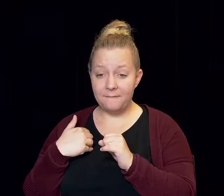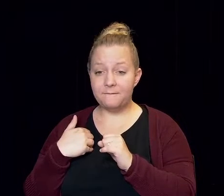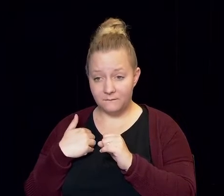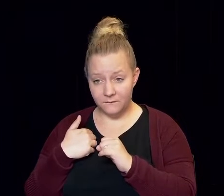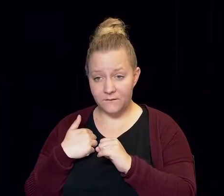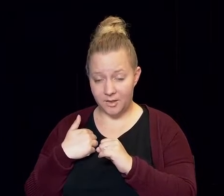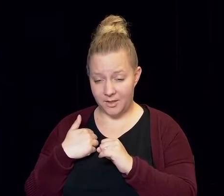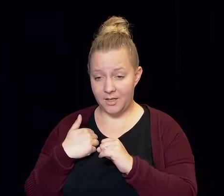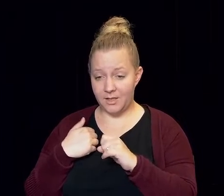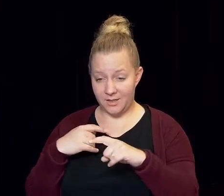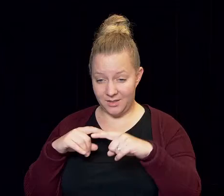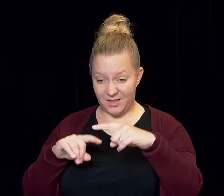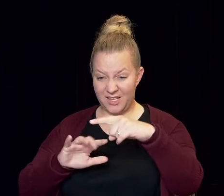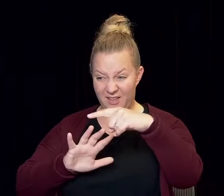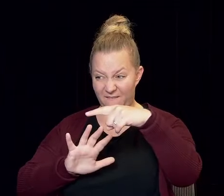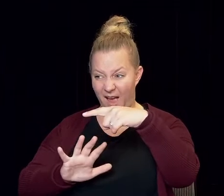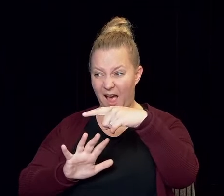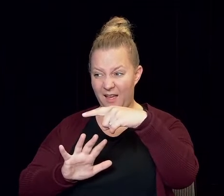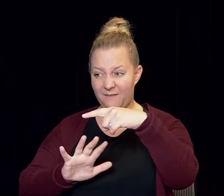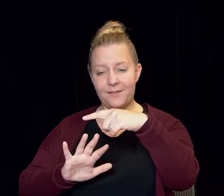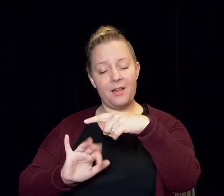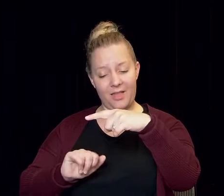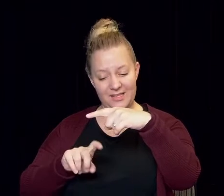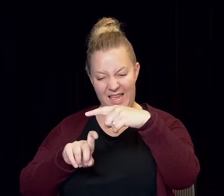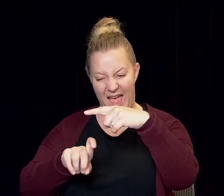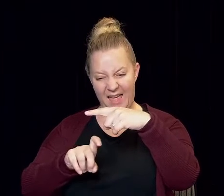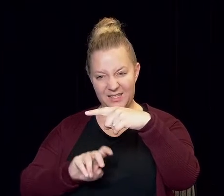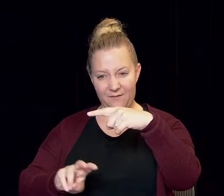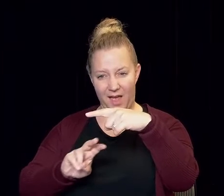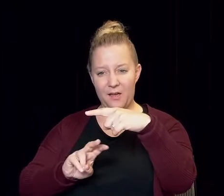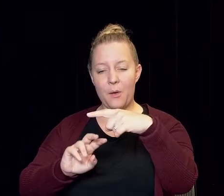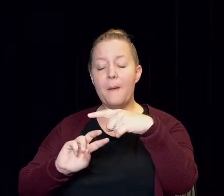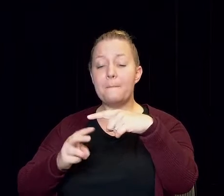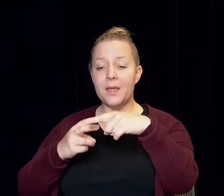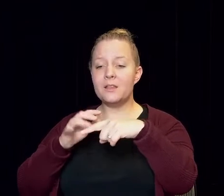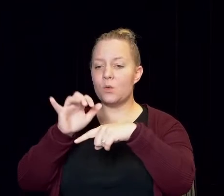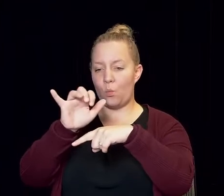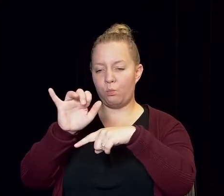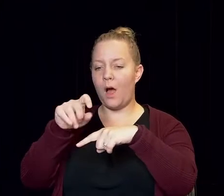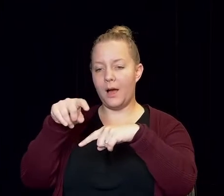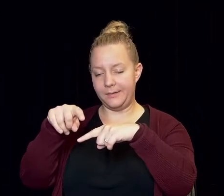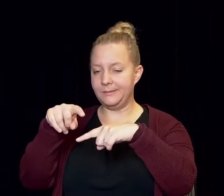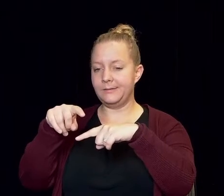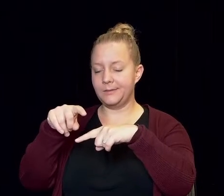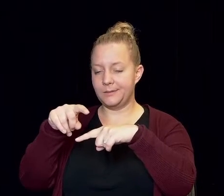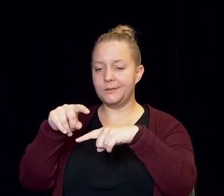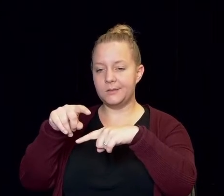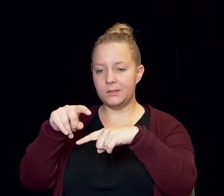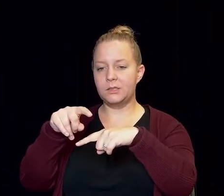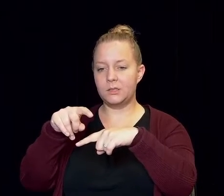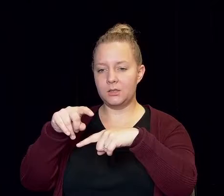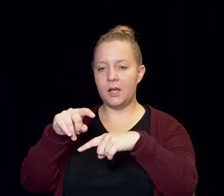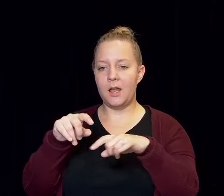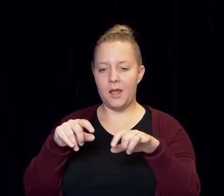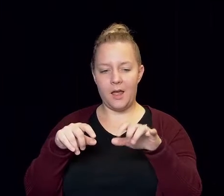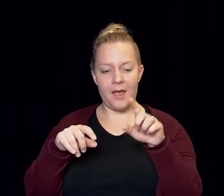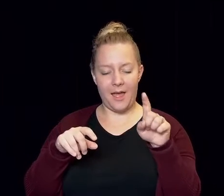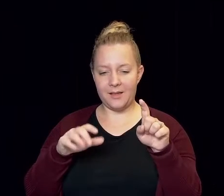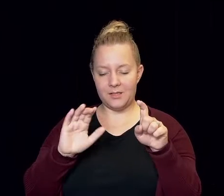denominator of 5, that's our x value. So then, our y value for that point x comma y which is